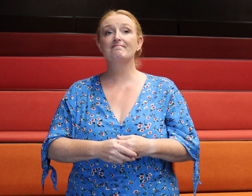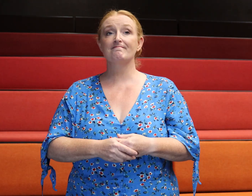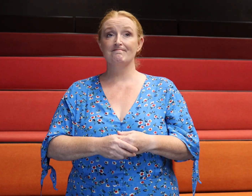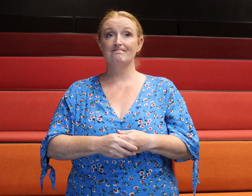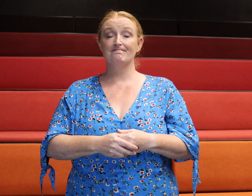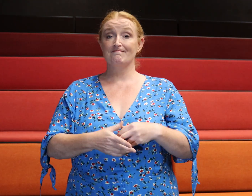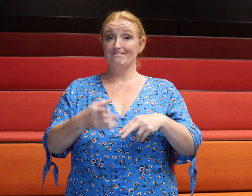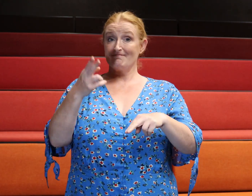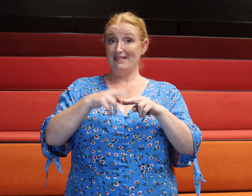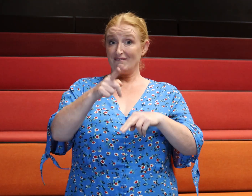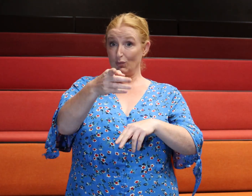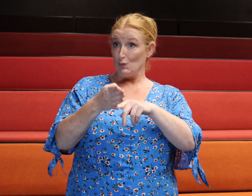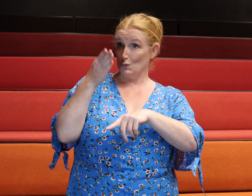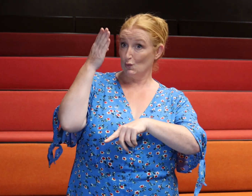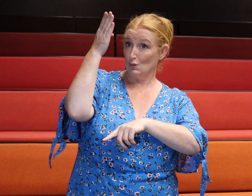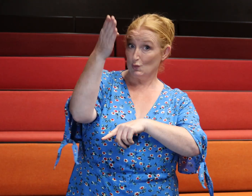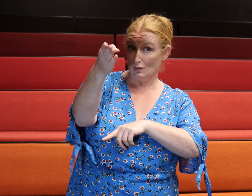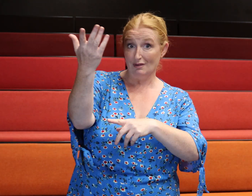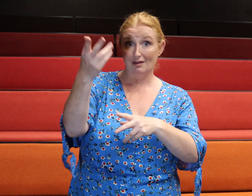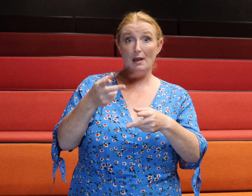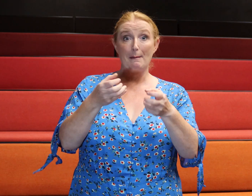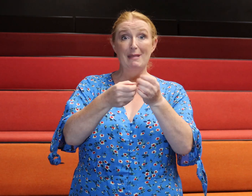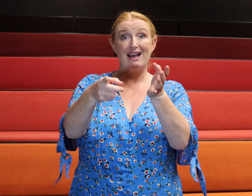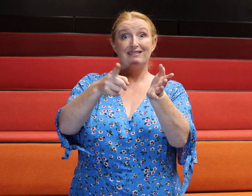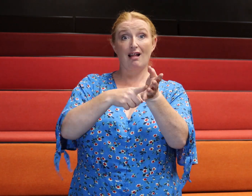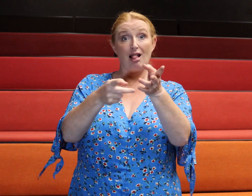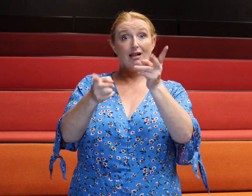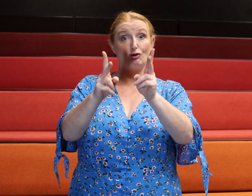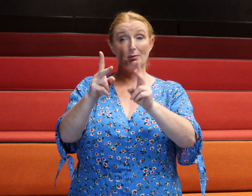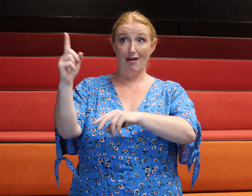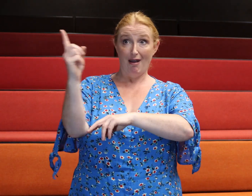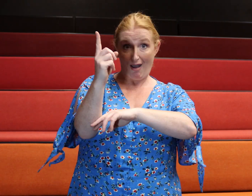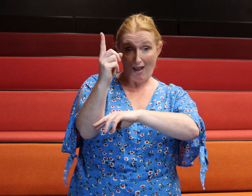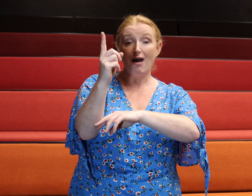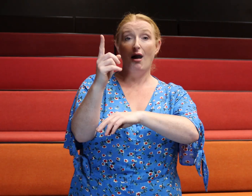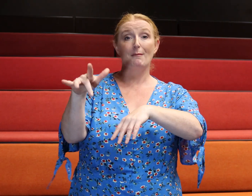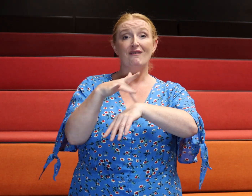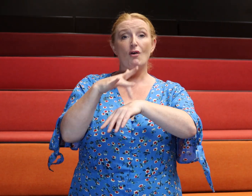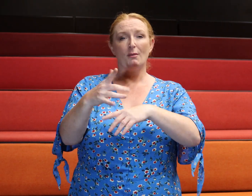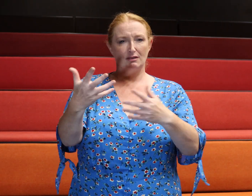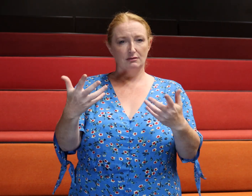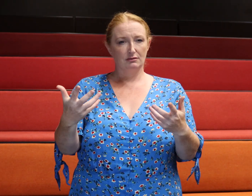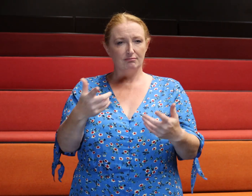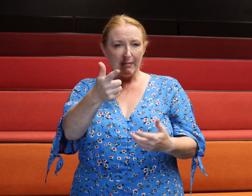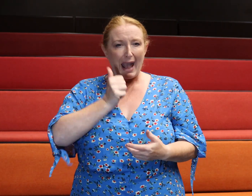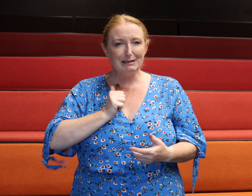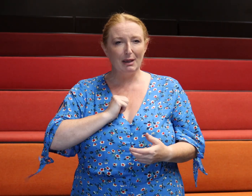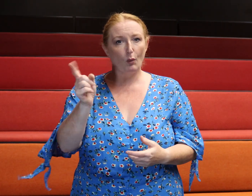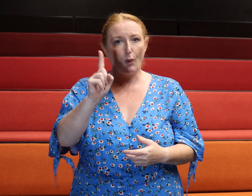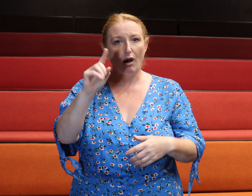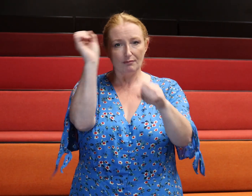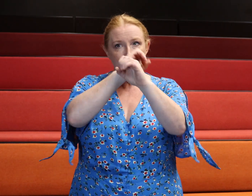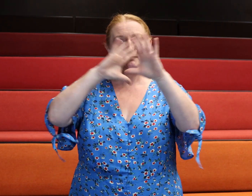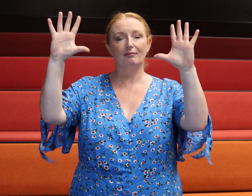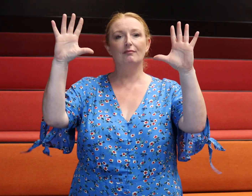In practice, if you're going to go to a BSL interpreted performance, you can expect that you will be allocated